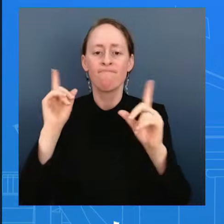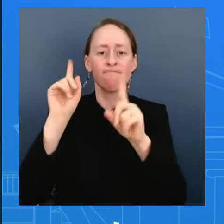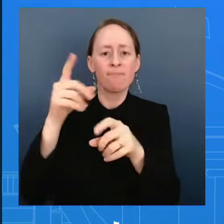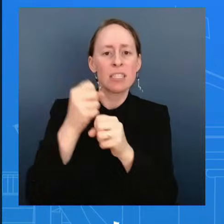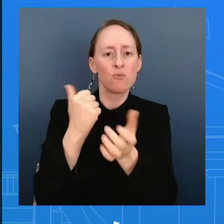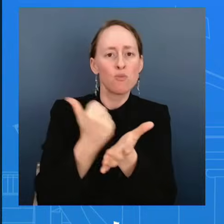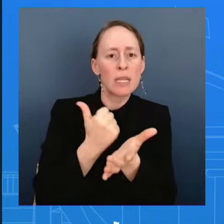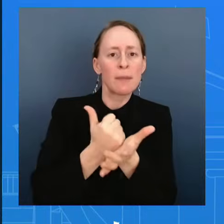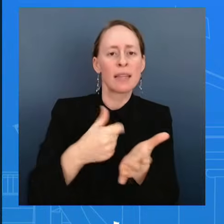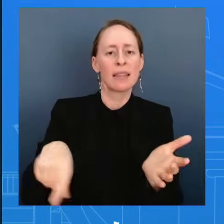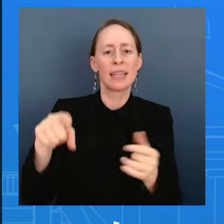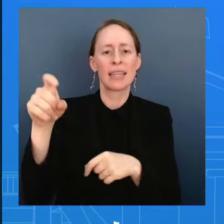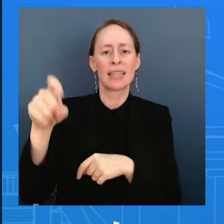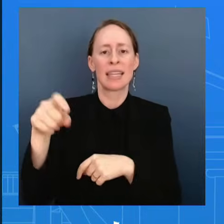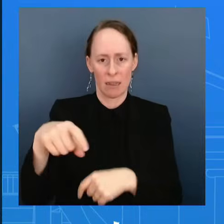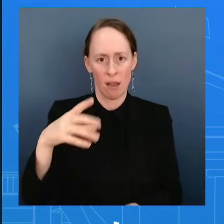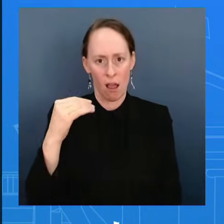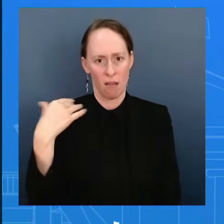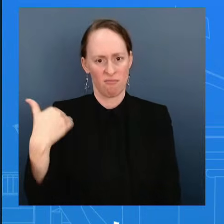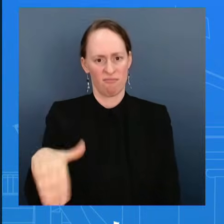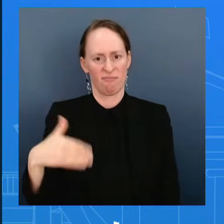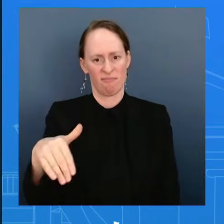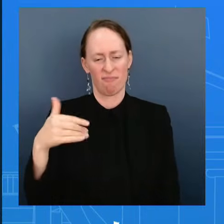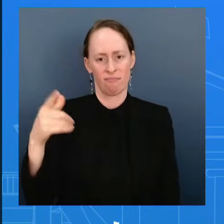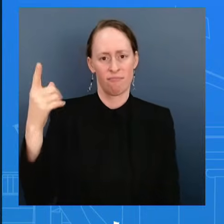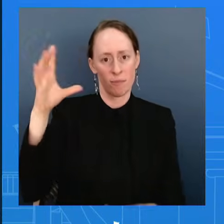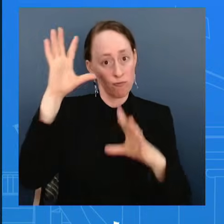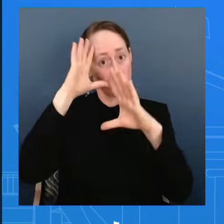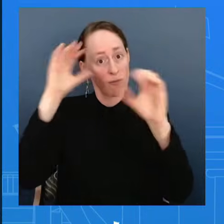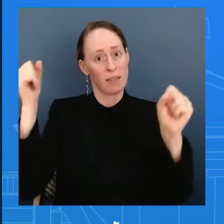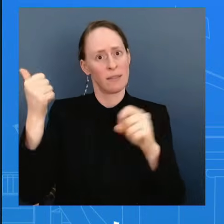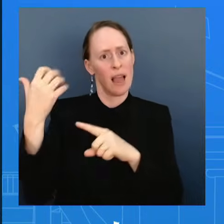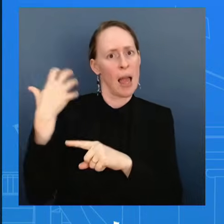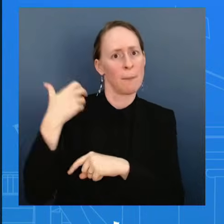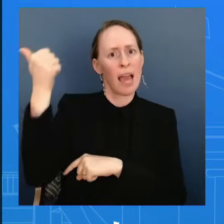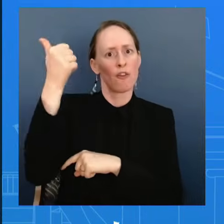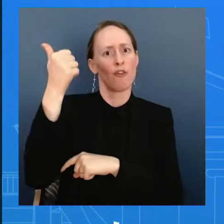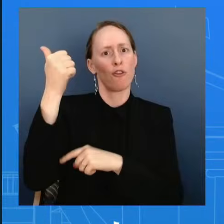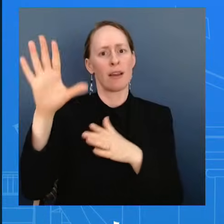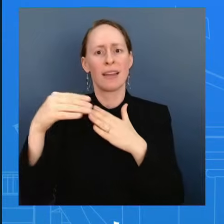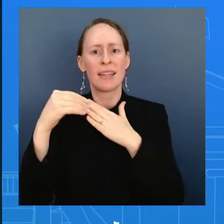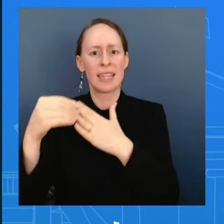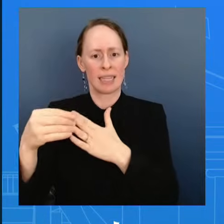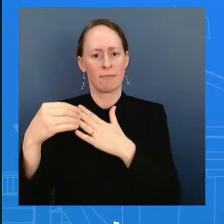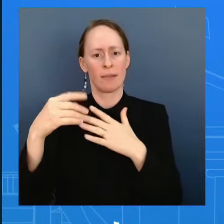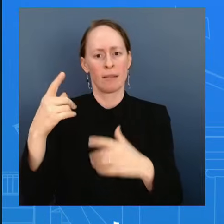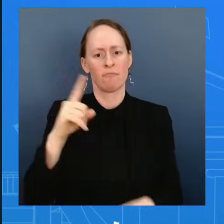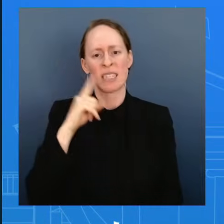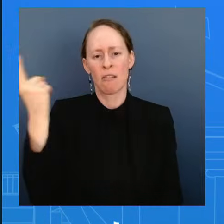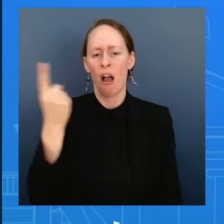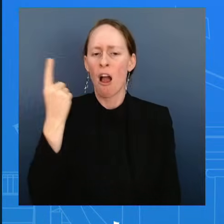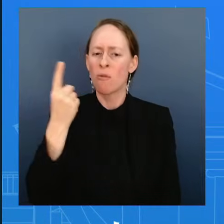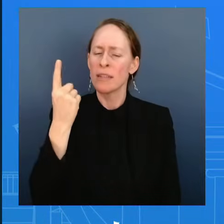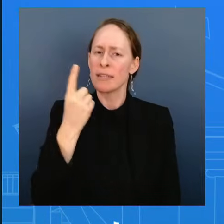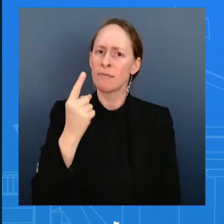Or what is the timeline he is tracking? Ms. Jean-Pierre: We -- it's critical, it's a priority to get this done, and we want to get it done as soon as possible.